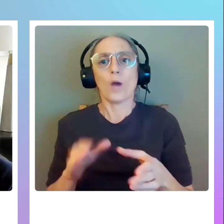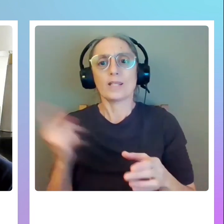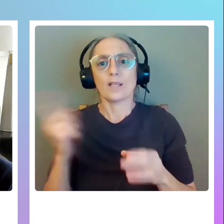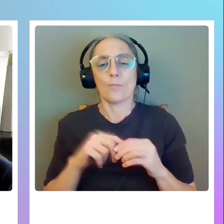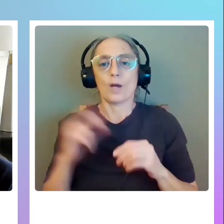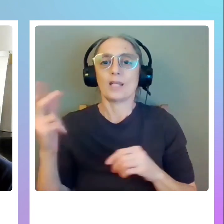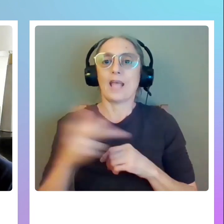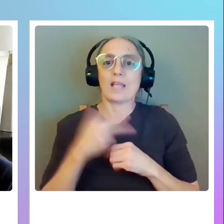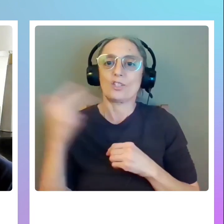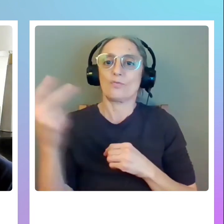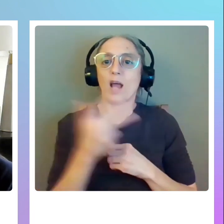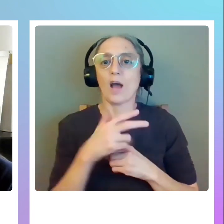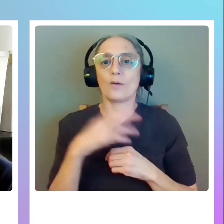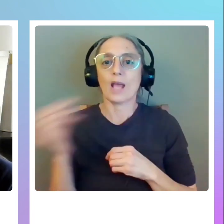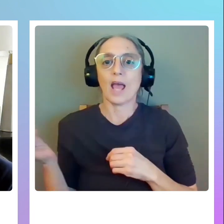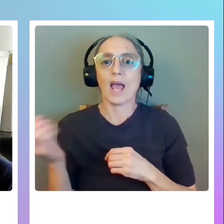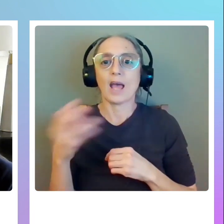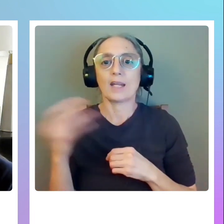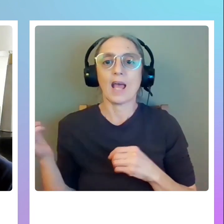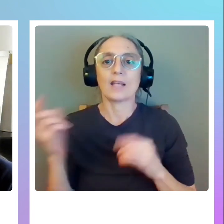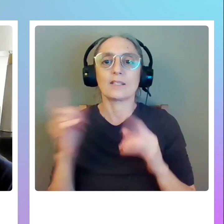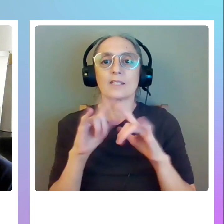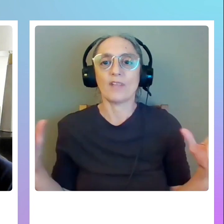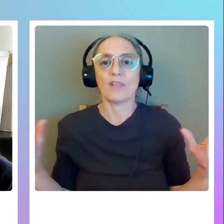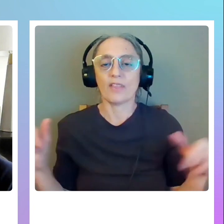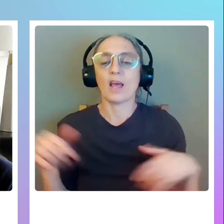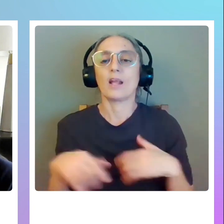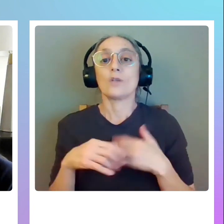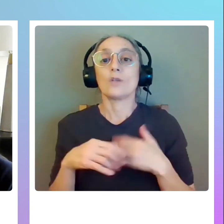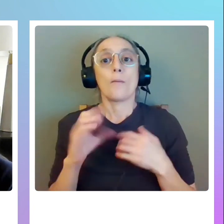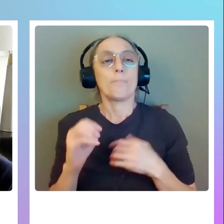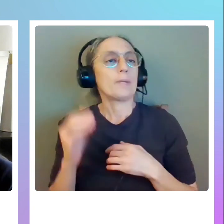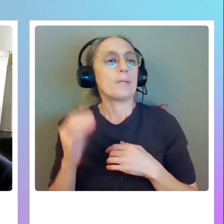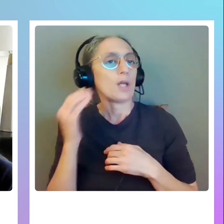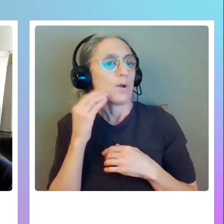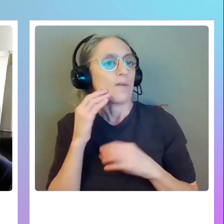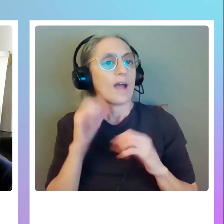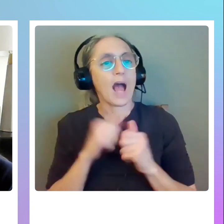So just be cognizant of how you're describing people